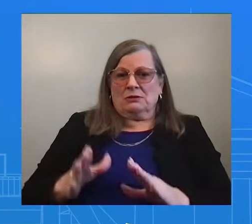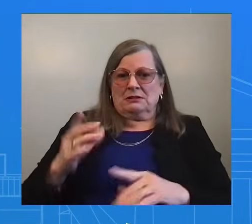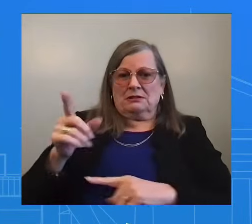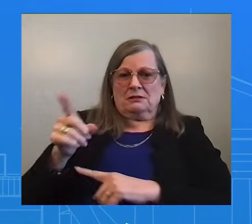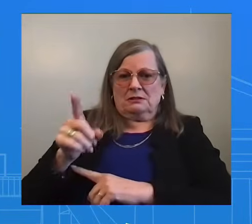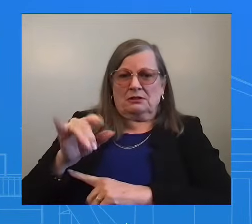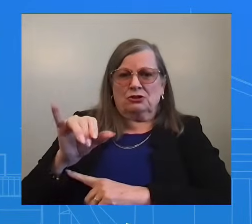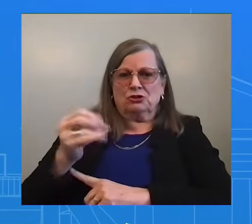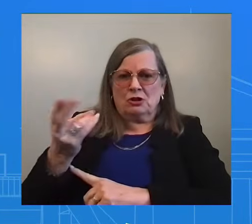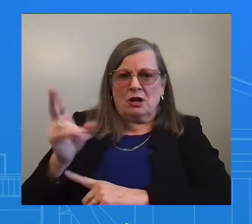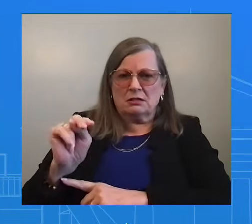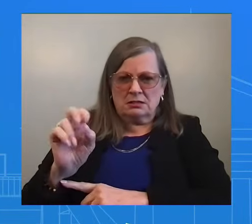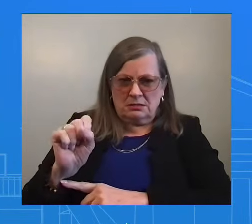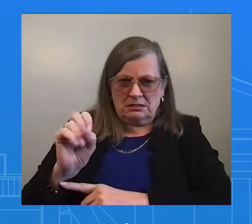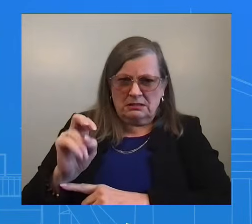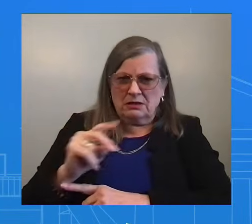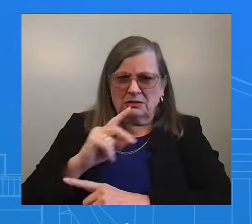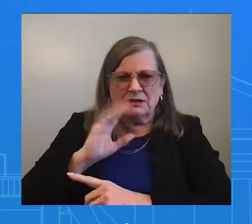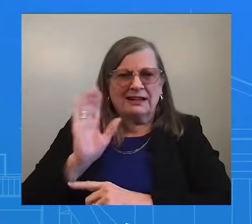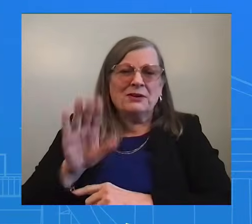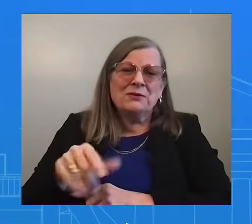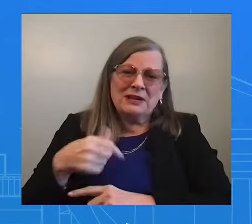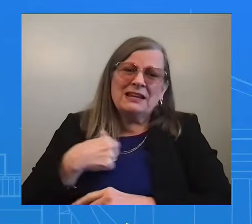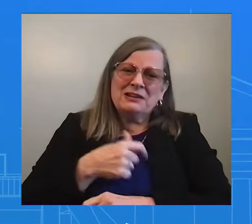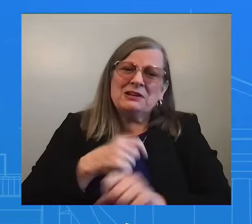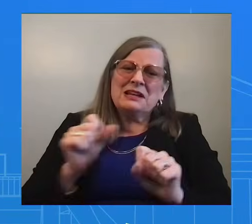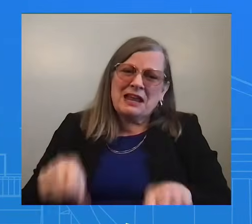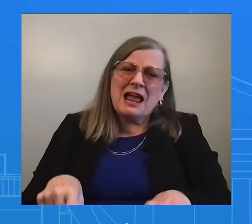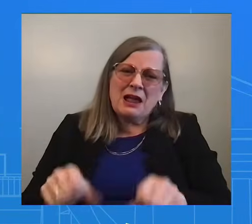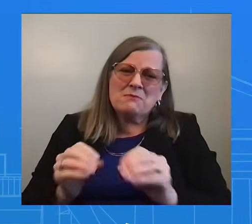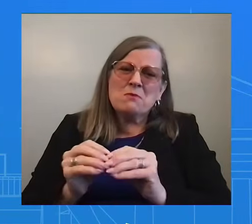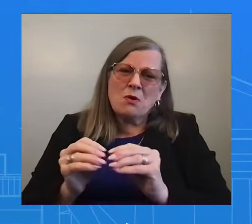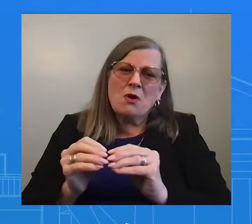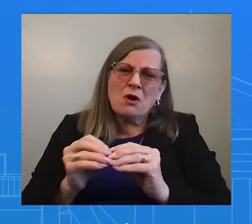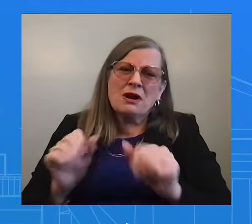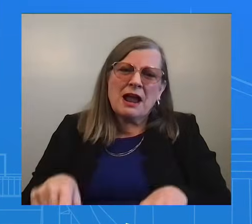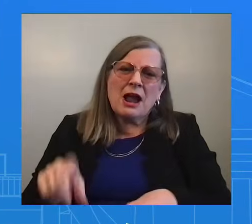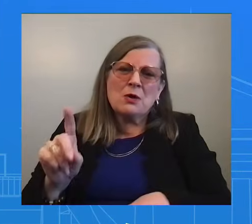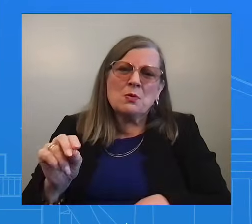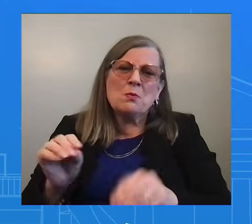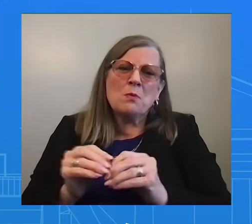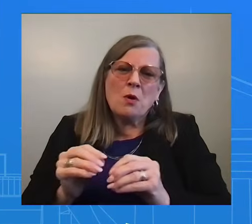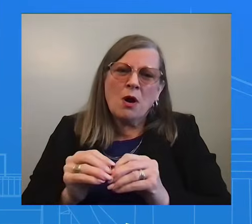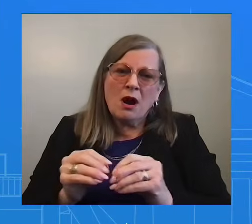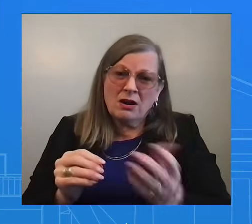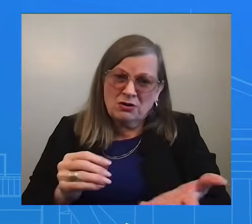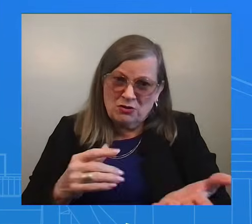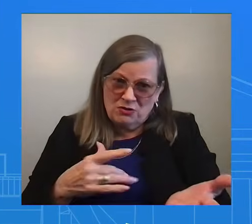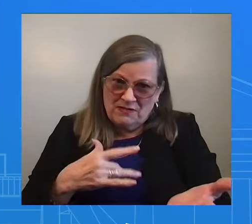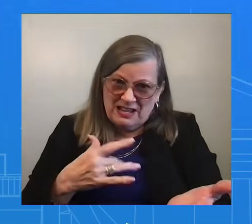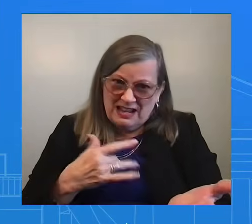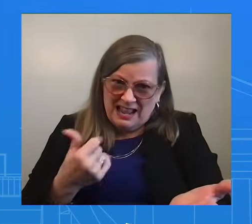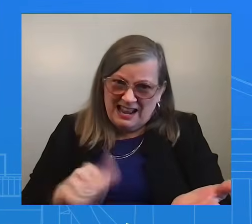Do you see anything in -- in what he suggested that you would be open to? Ms. Jean-Pierre: So, I've heard the letter. I have not read the letter. So, I can't speak to the letter.